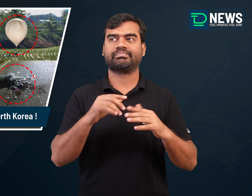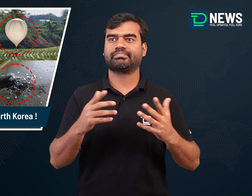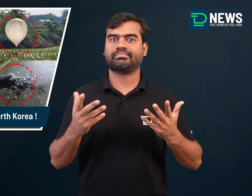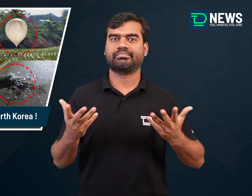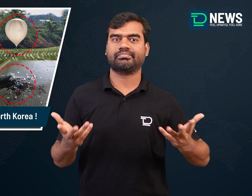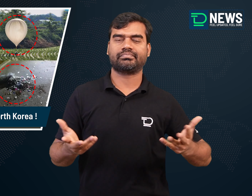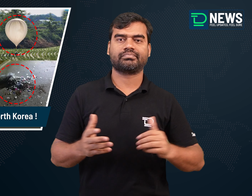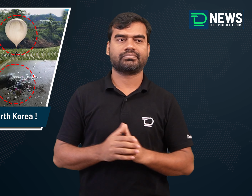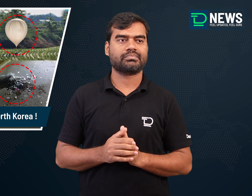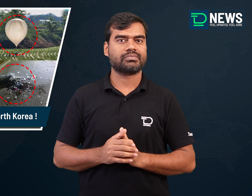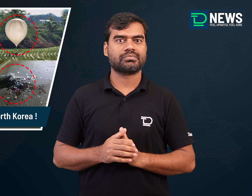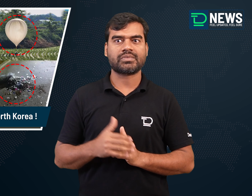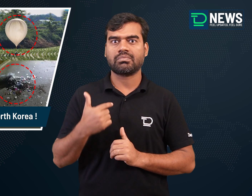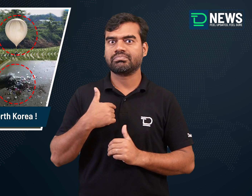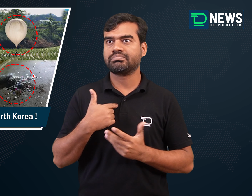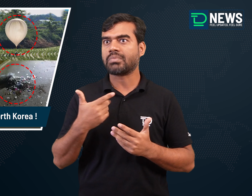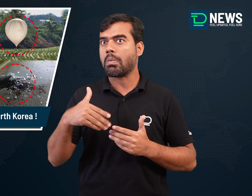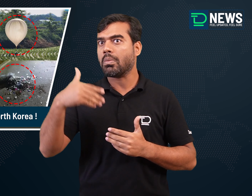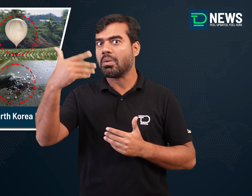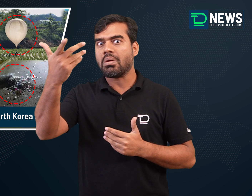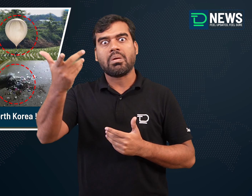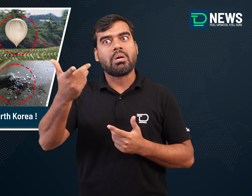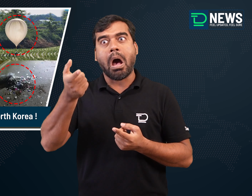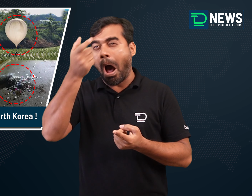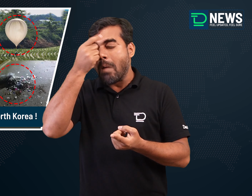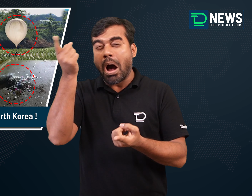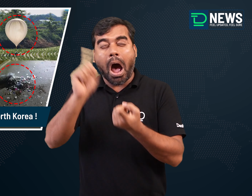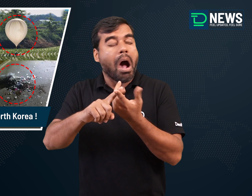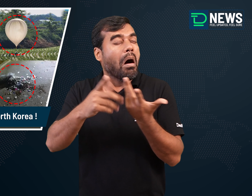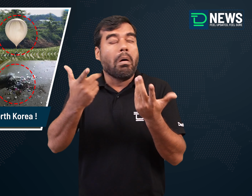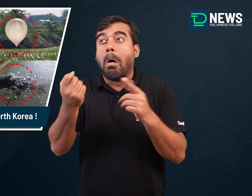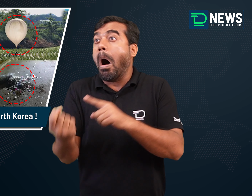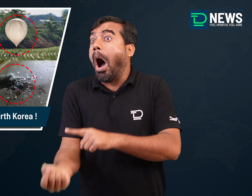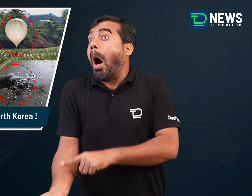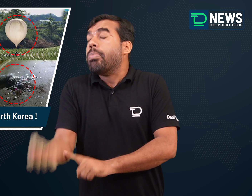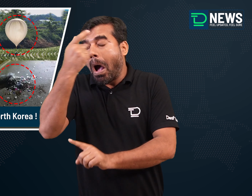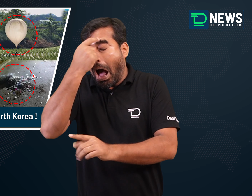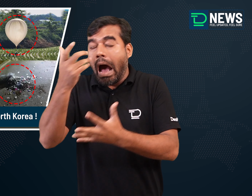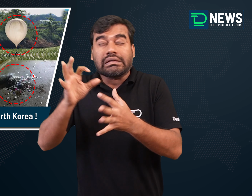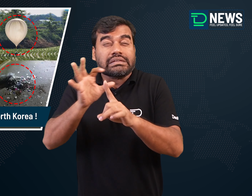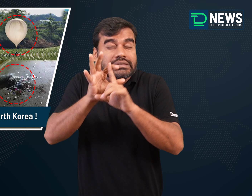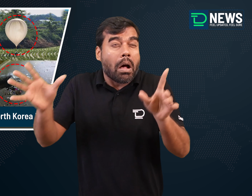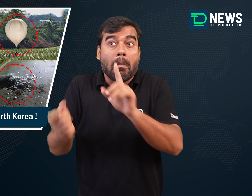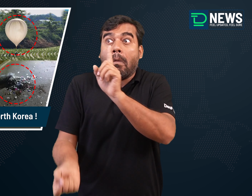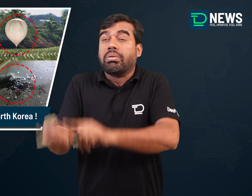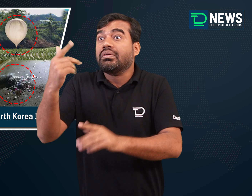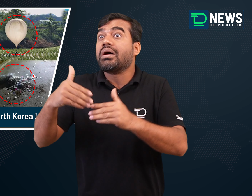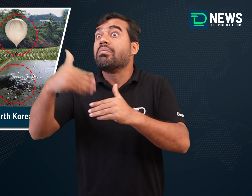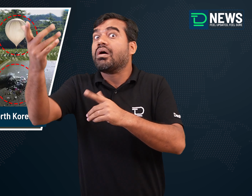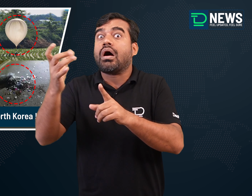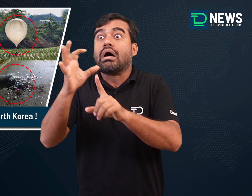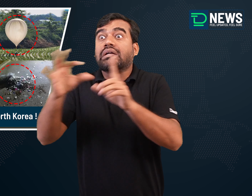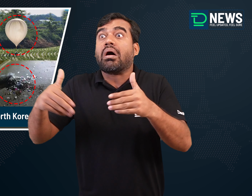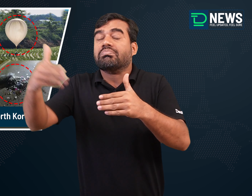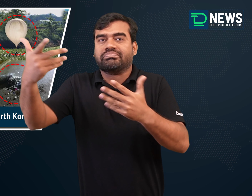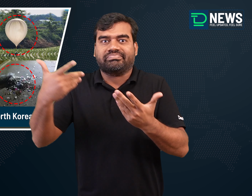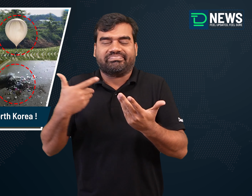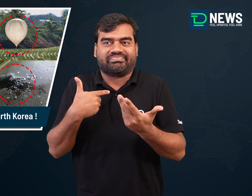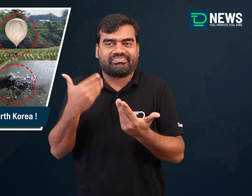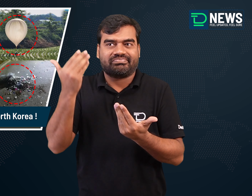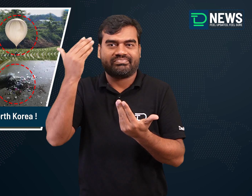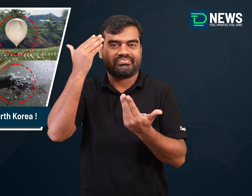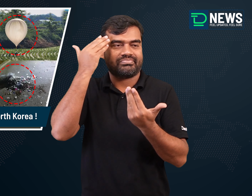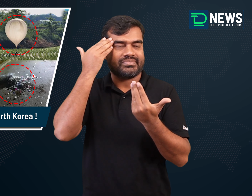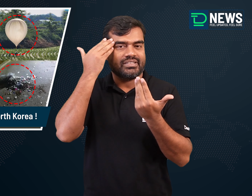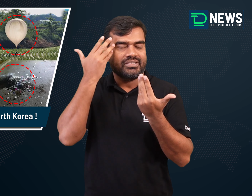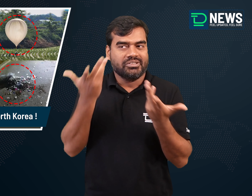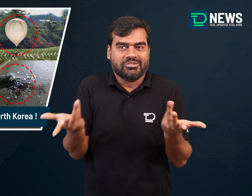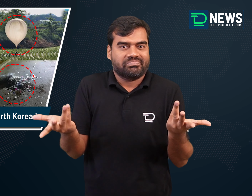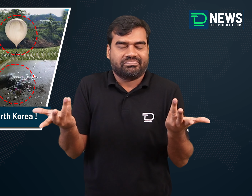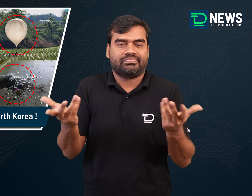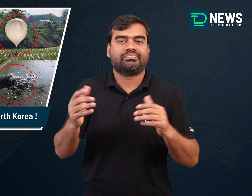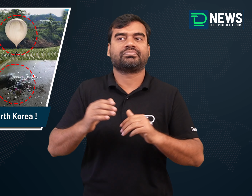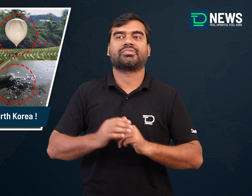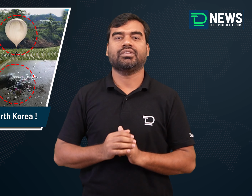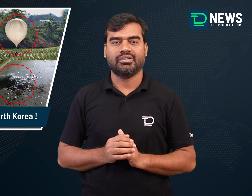I don't know where it is going to lead.